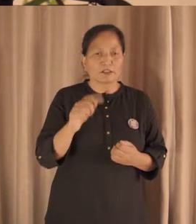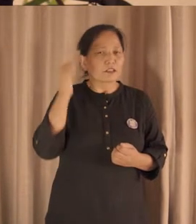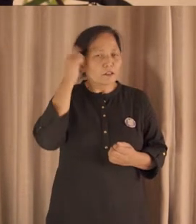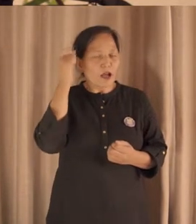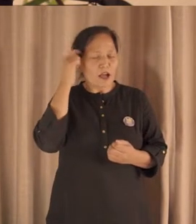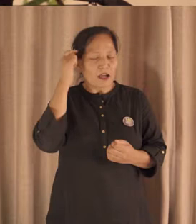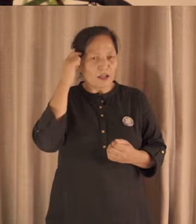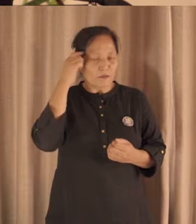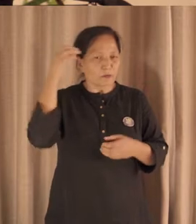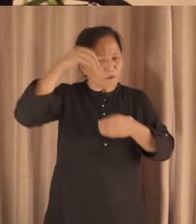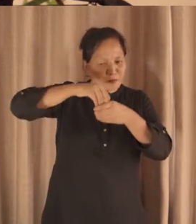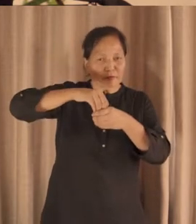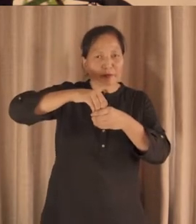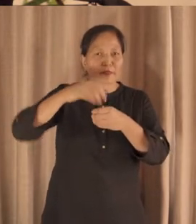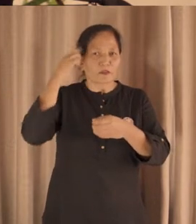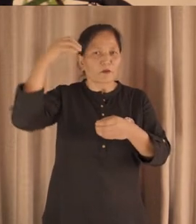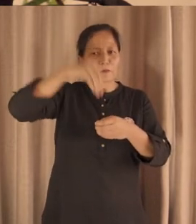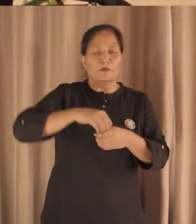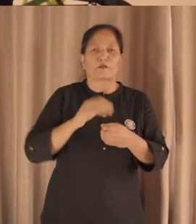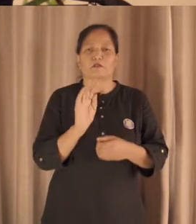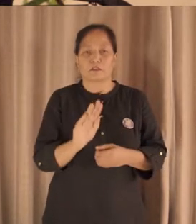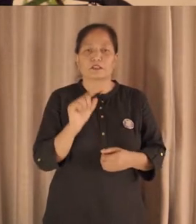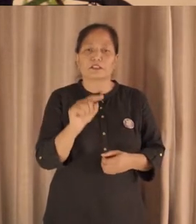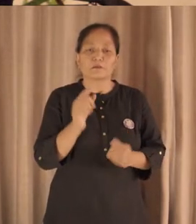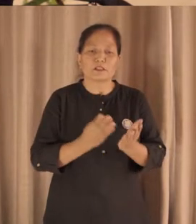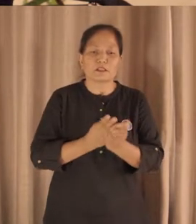why do we need to talk about Khadga Prasad Oli? The governance system develops different